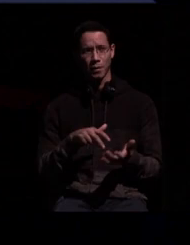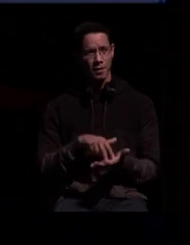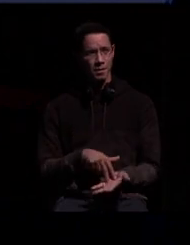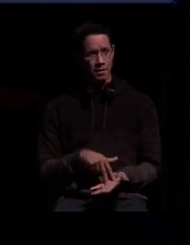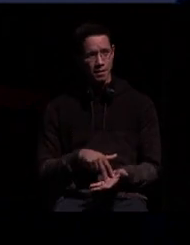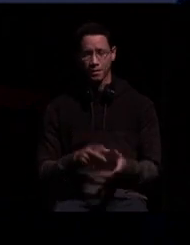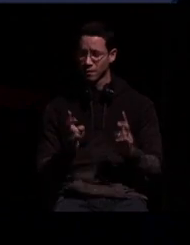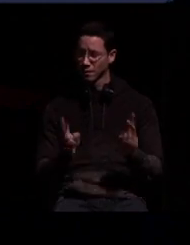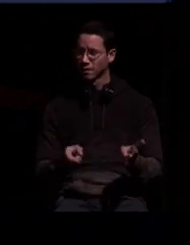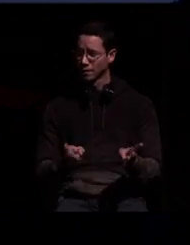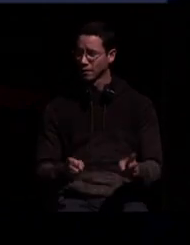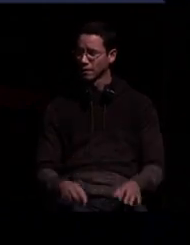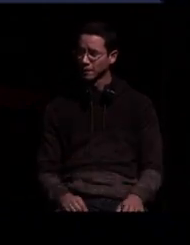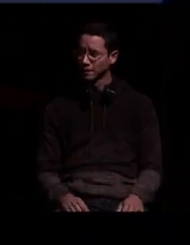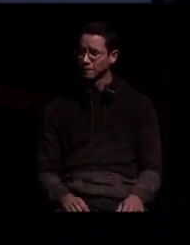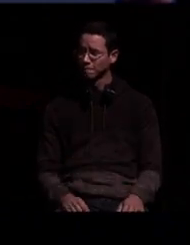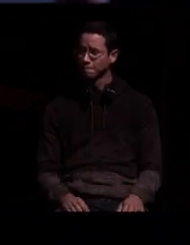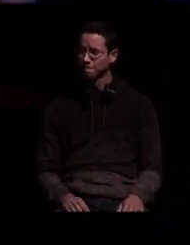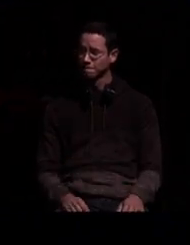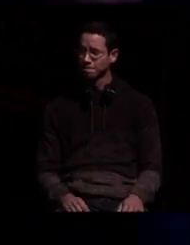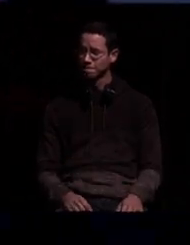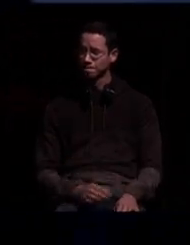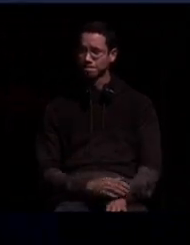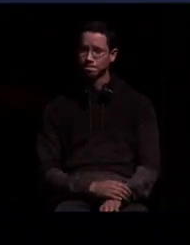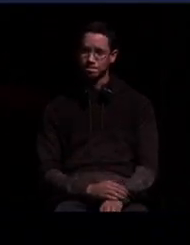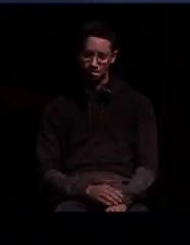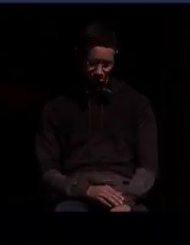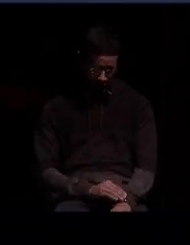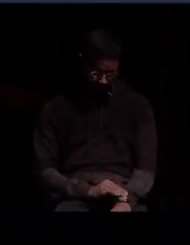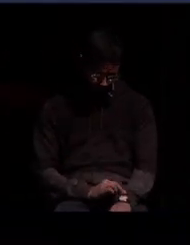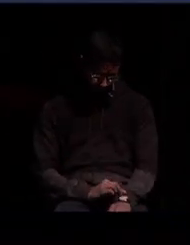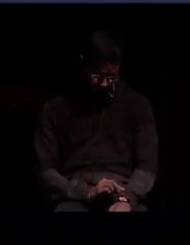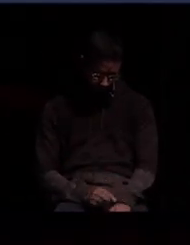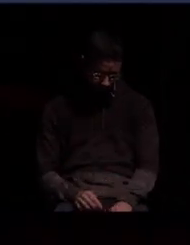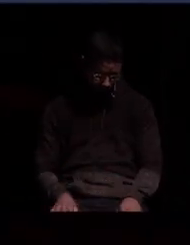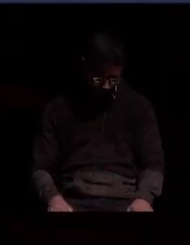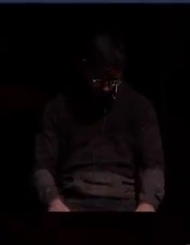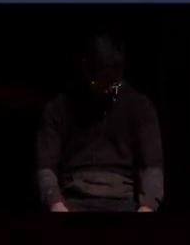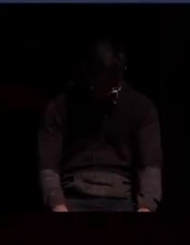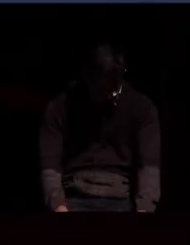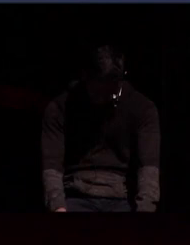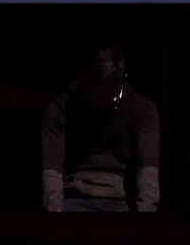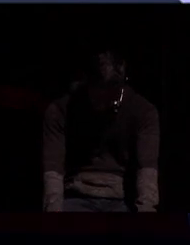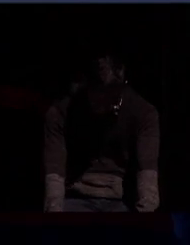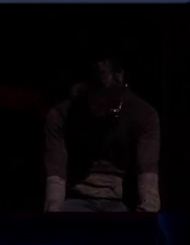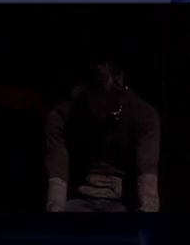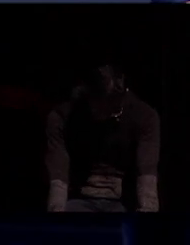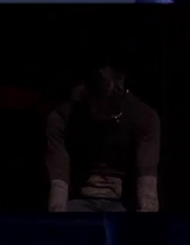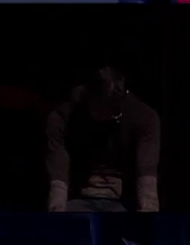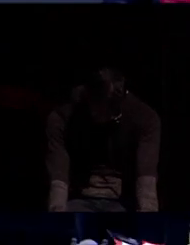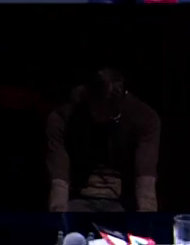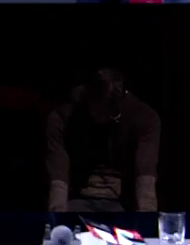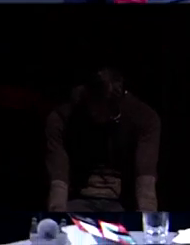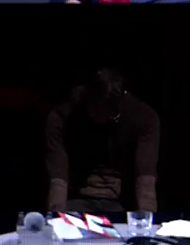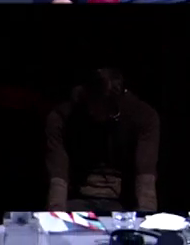after so many hours. I’d like to thank...